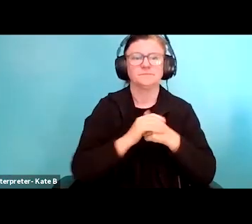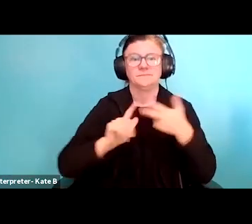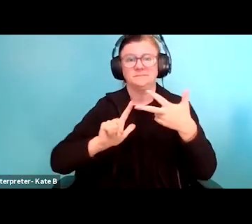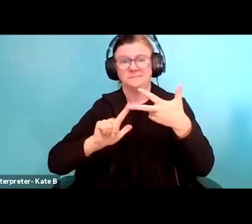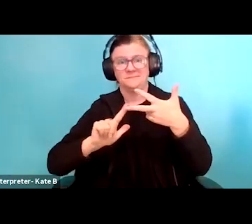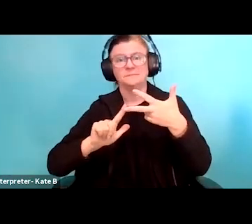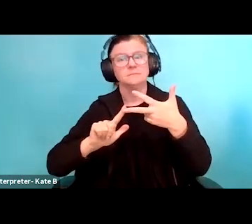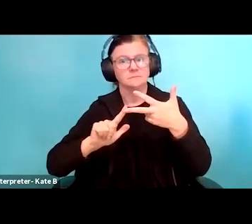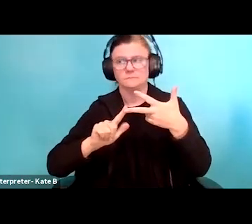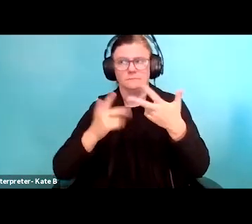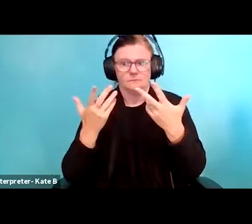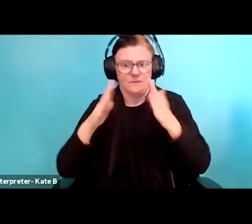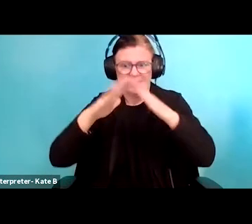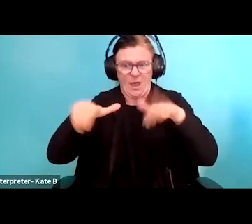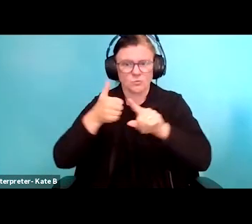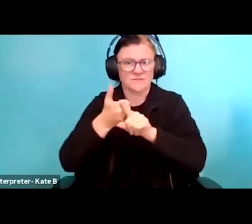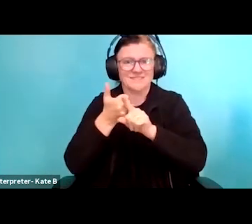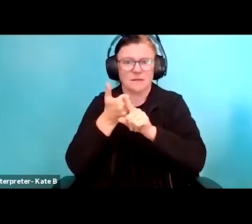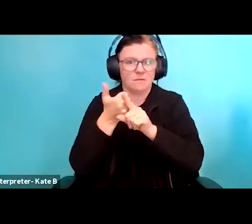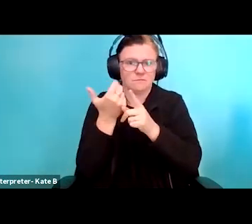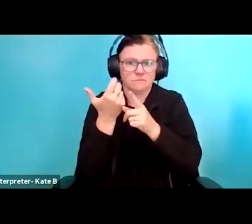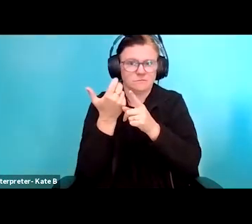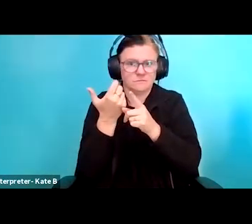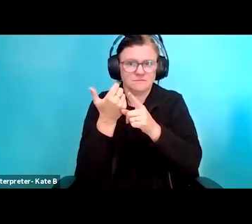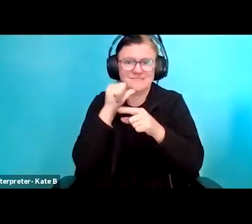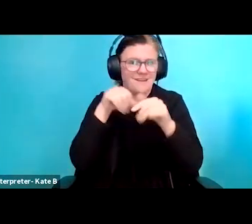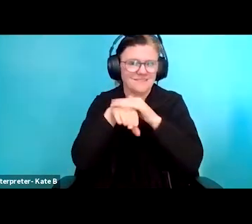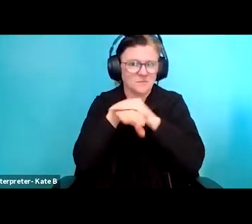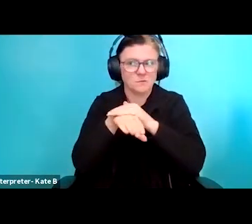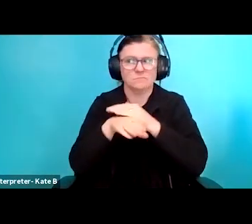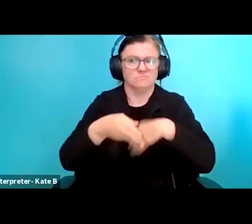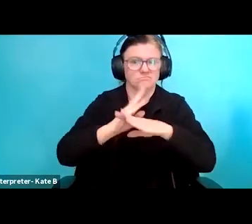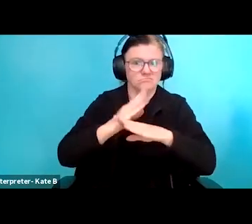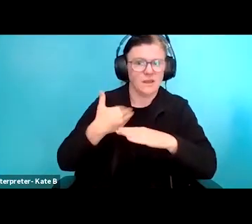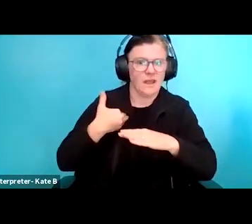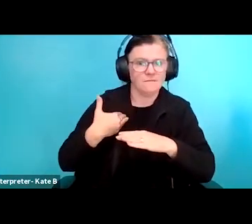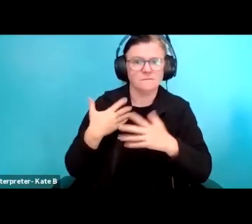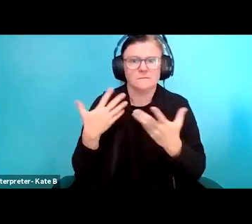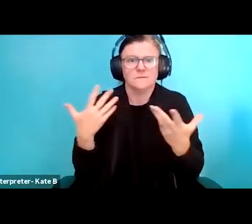barriers in terms of accessibility inside the home as well in our housing environment and that may